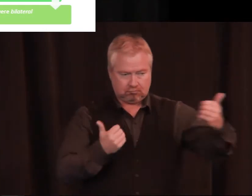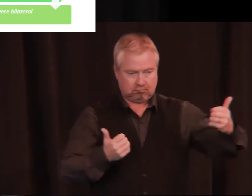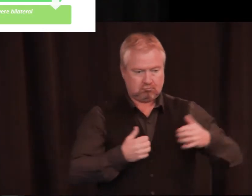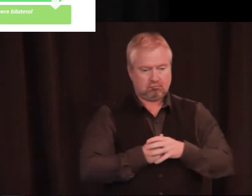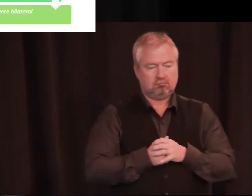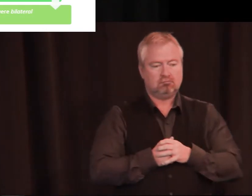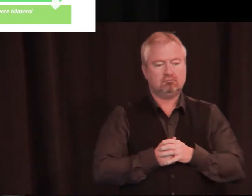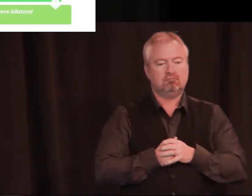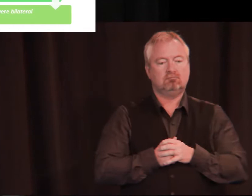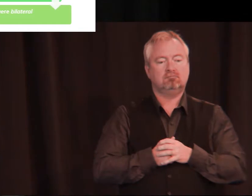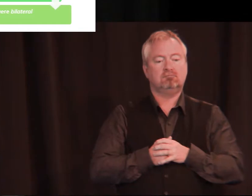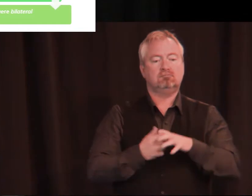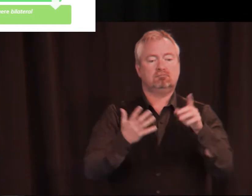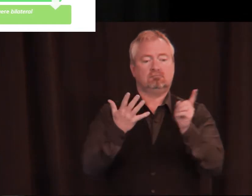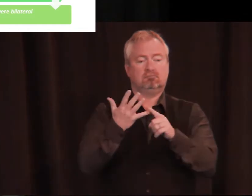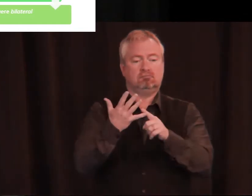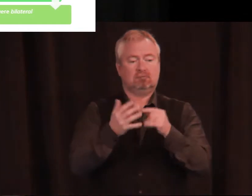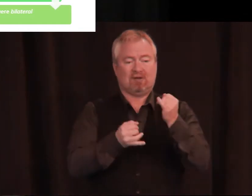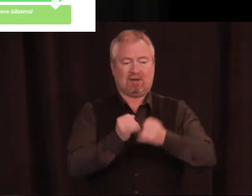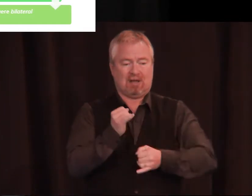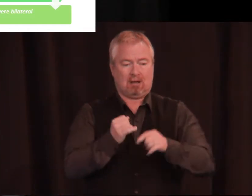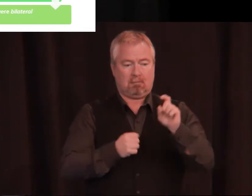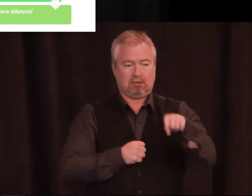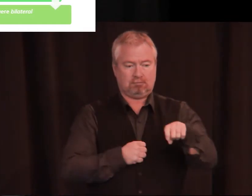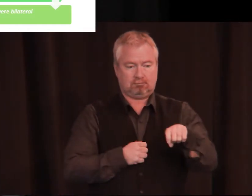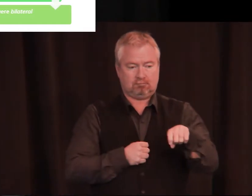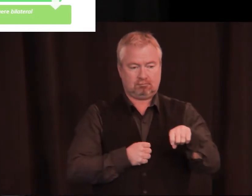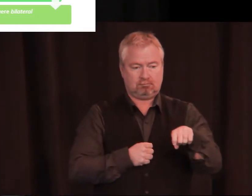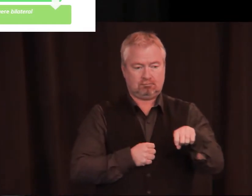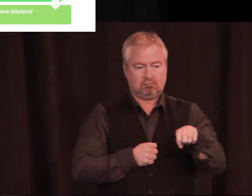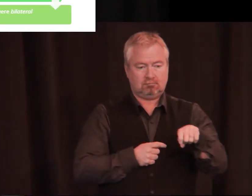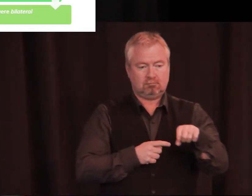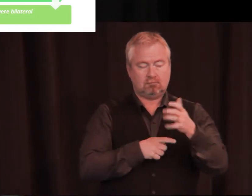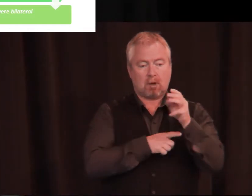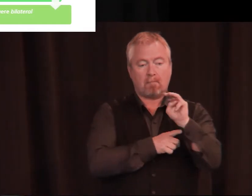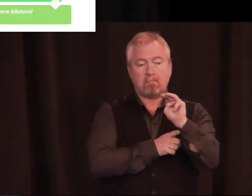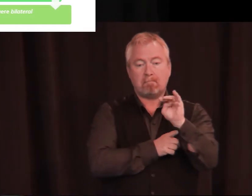And then finally, they had to have a permanent mild to severe bilateral hearing loss,